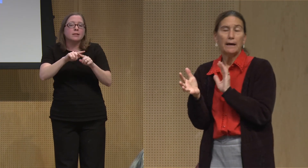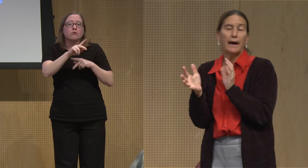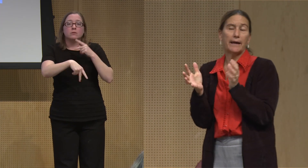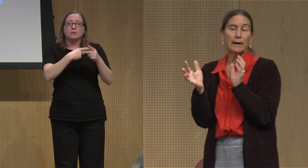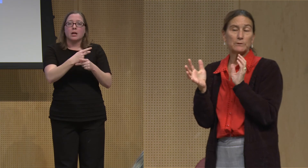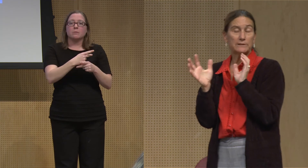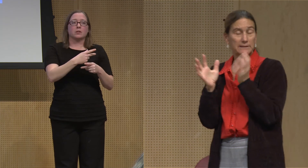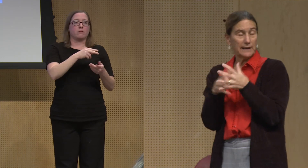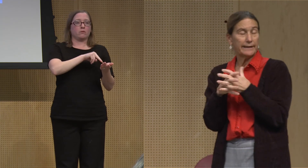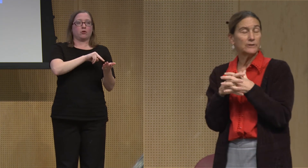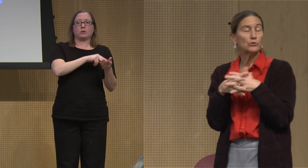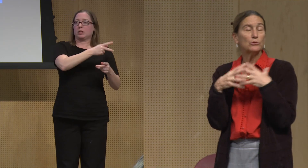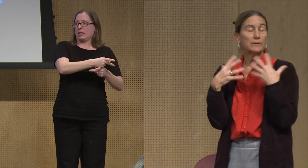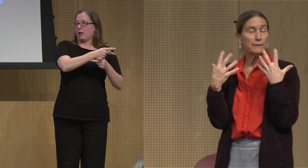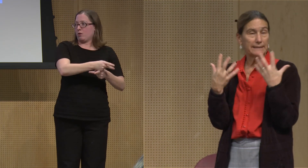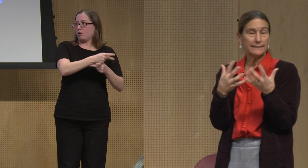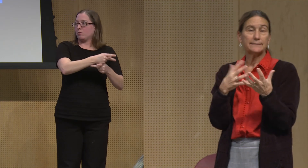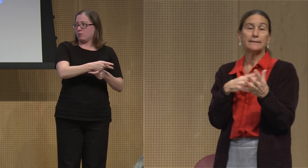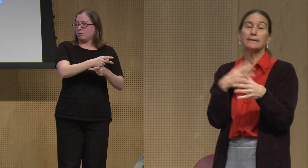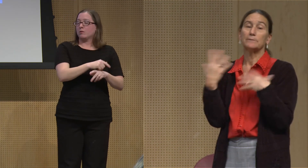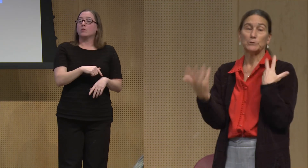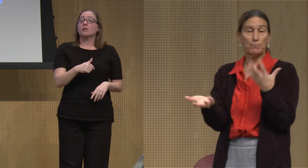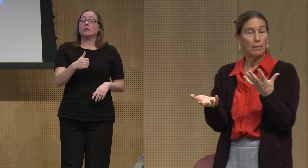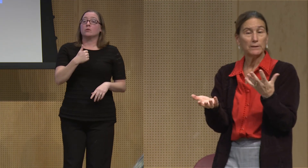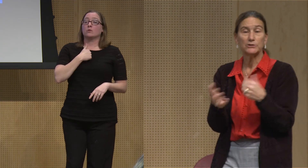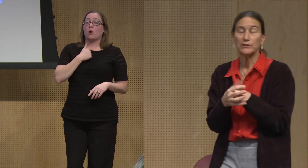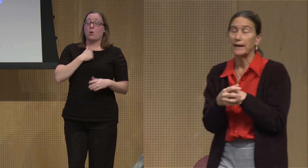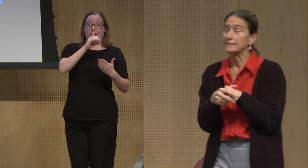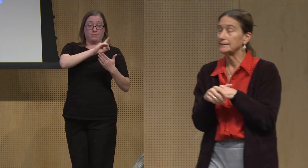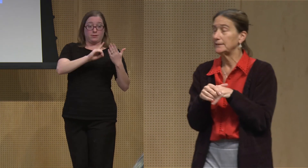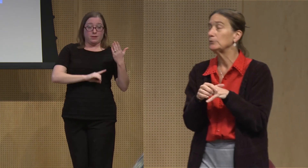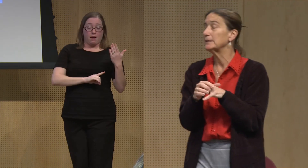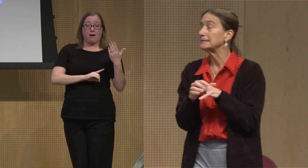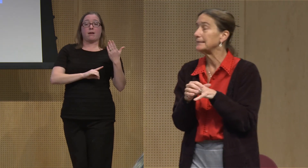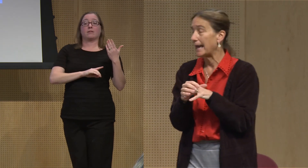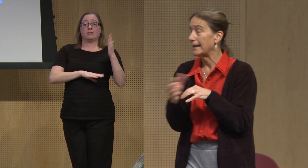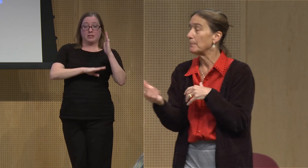AND I DESIGNED A TOOL, AND WE TESTED IT, AND IT WAS PUBLISHED, AND I TO THIS DAY GET PEOPLE